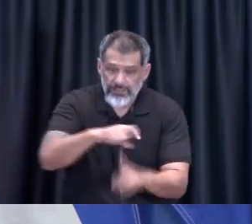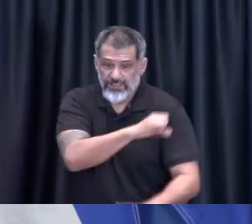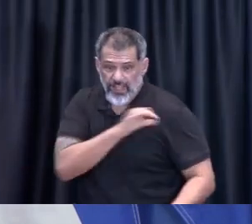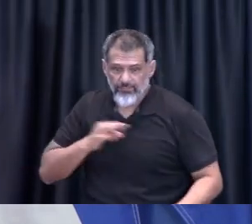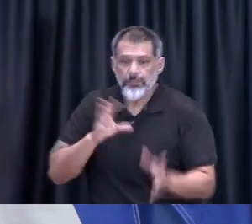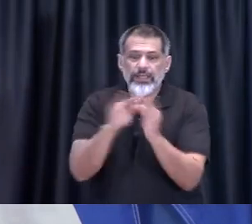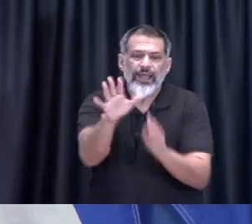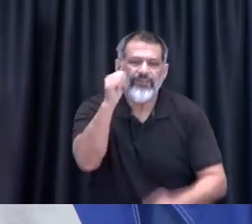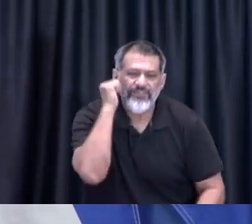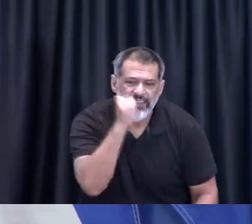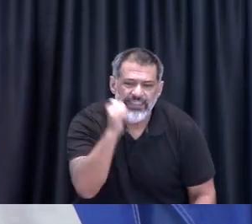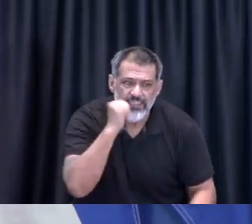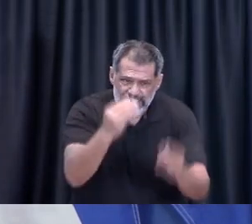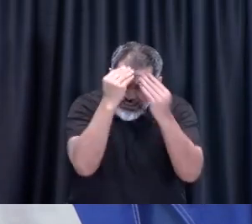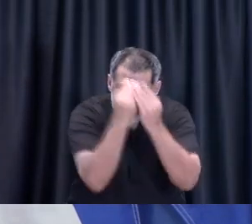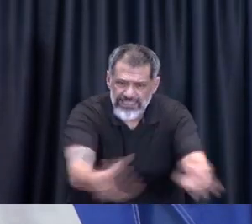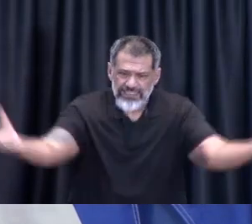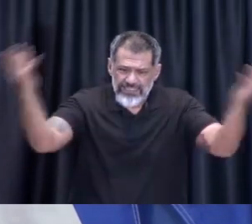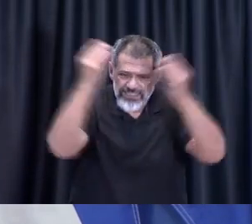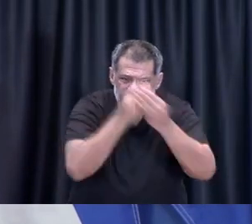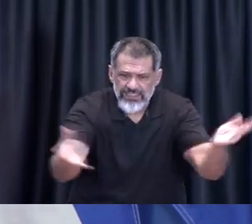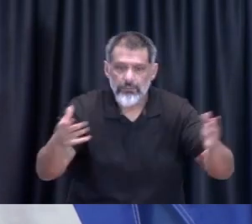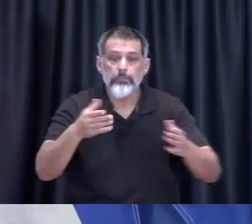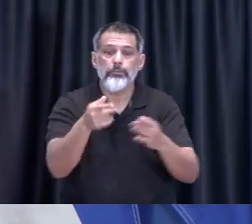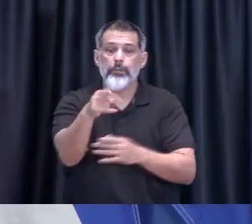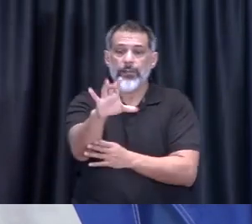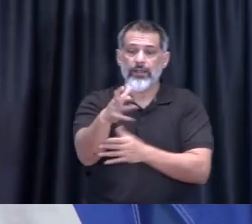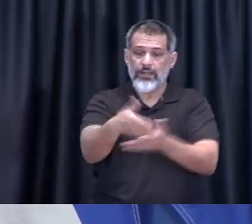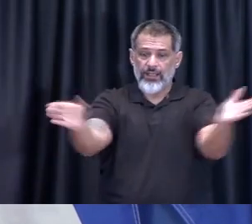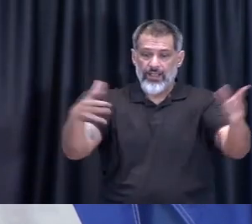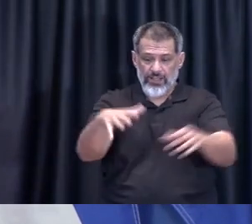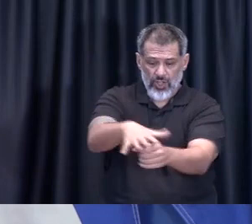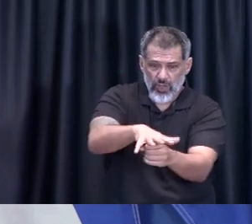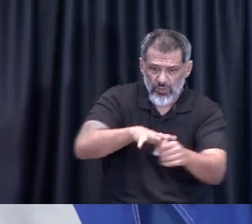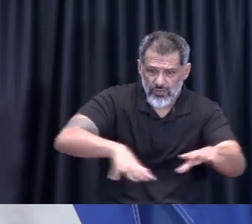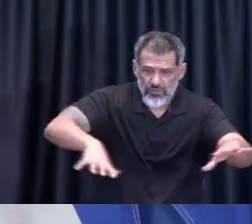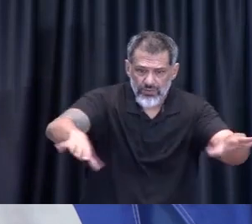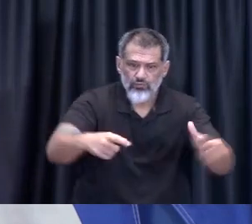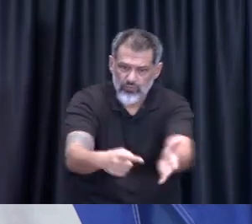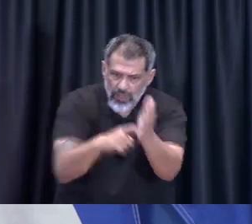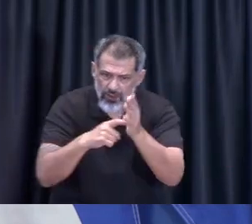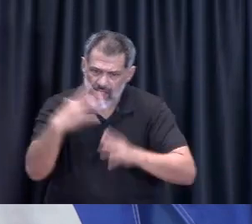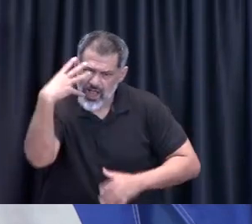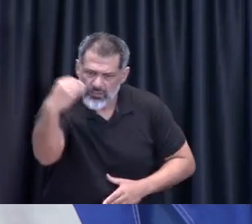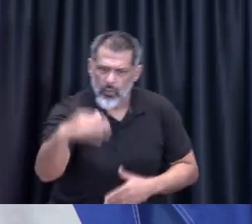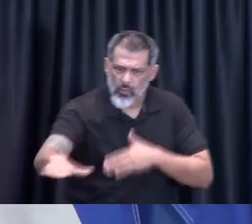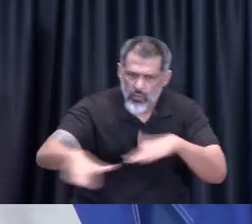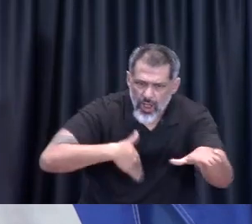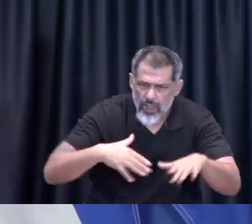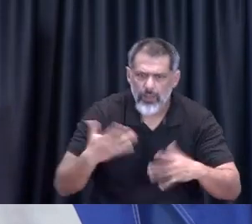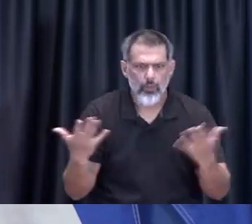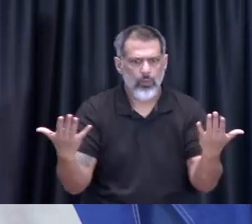of the different public spaces that are required by the public to get around and to live their lives, including